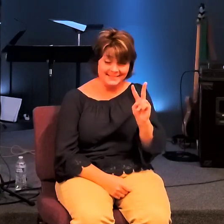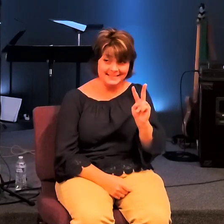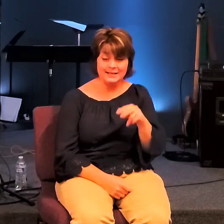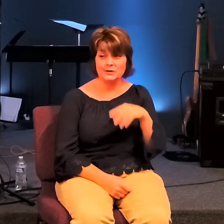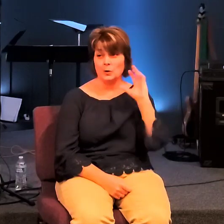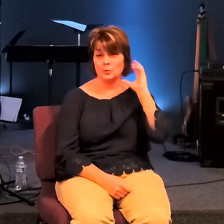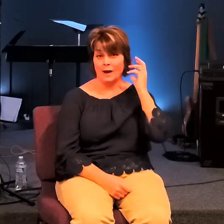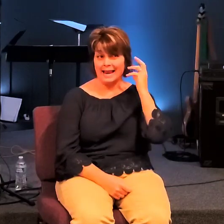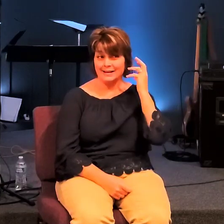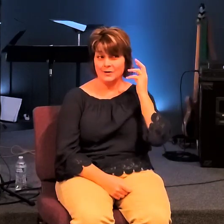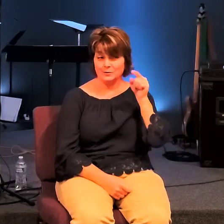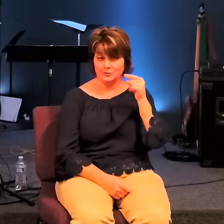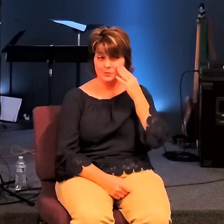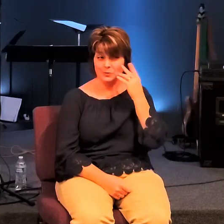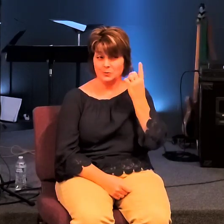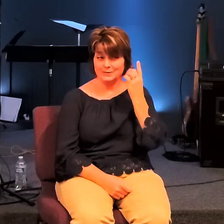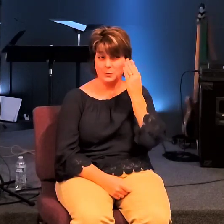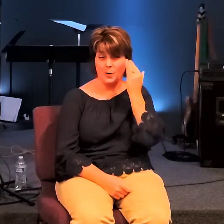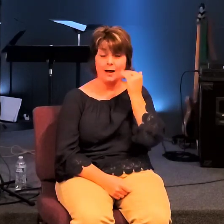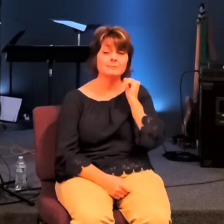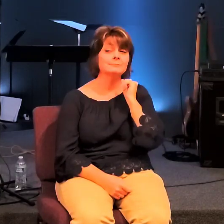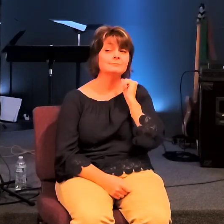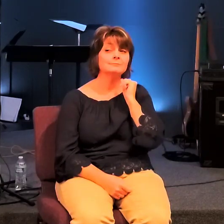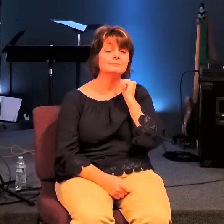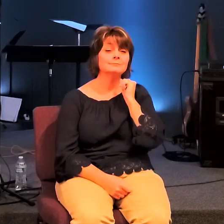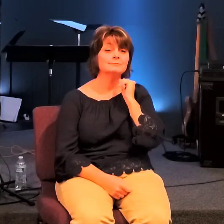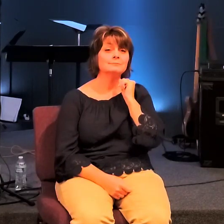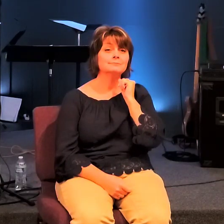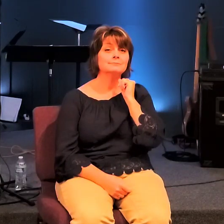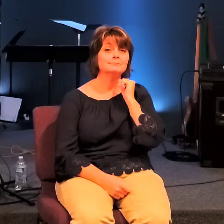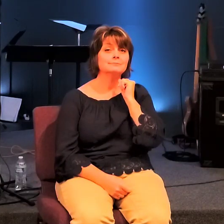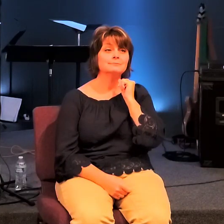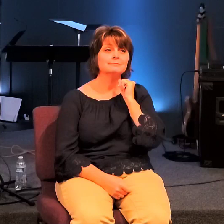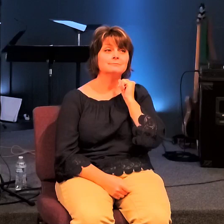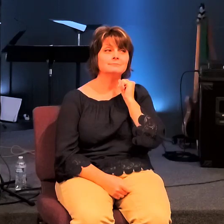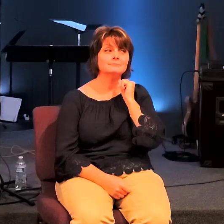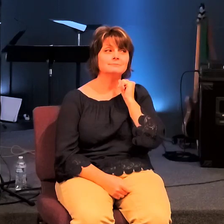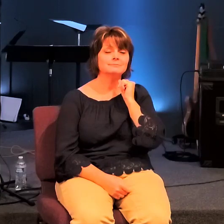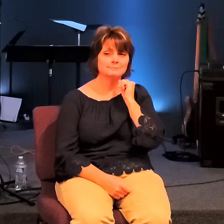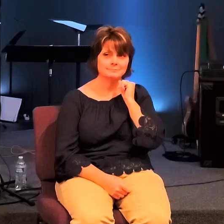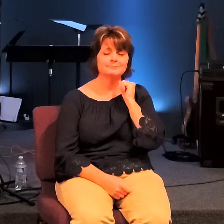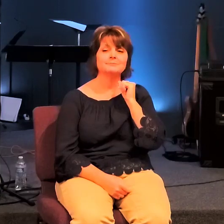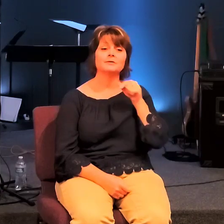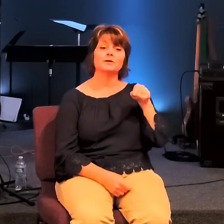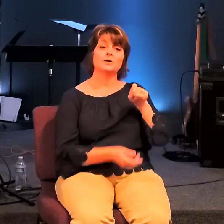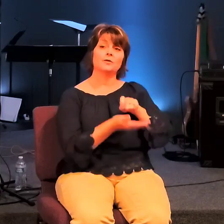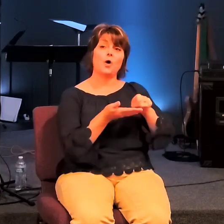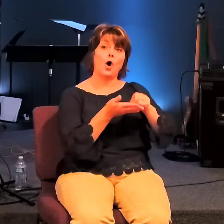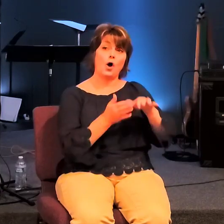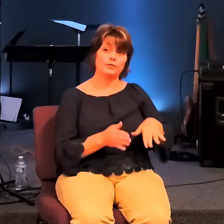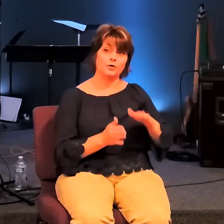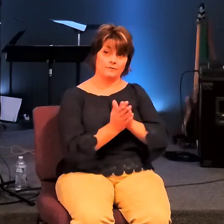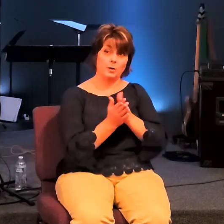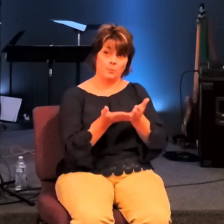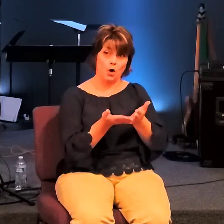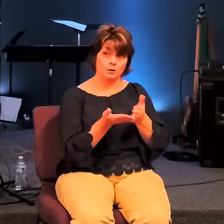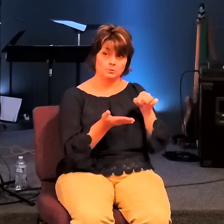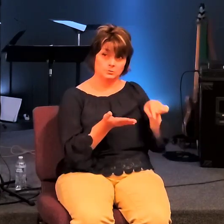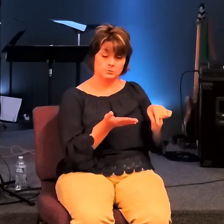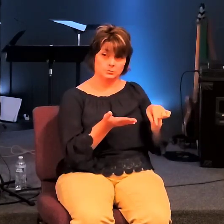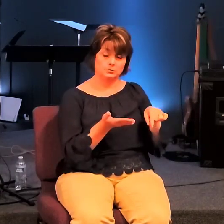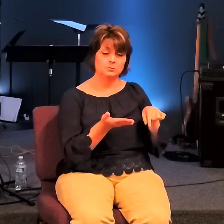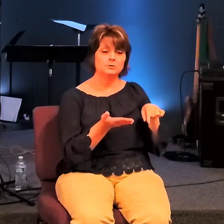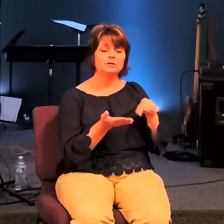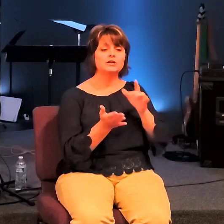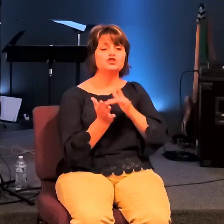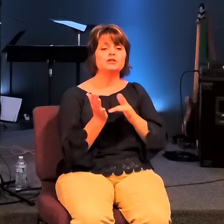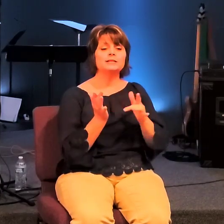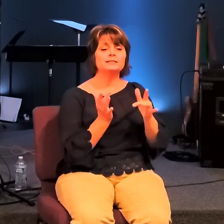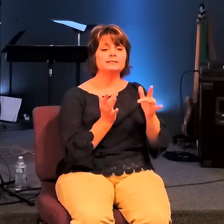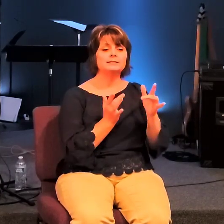I just like the noise? well Richard Foster says Jesus calls us from loneliness to Solitude